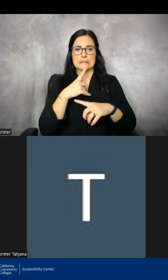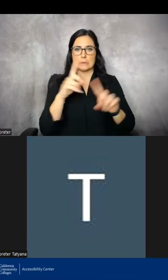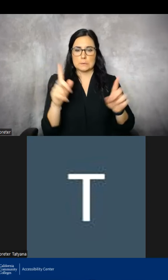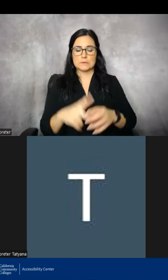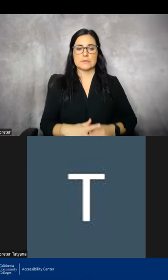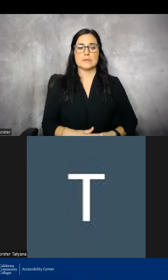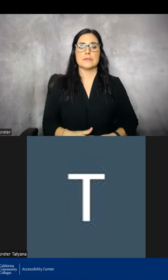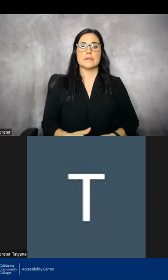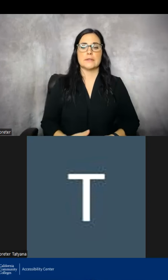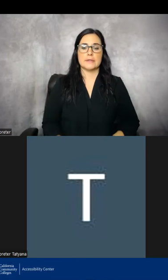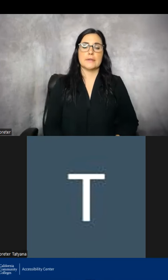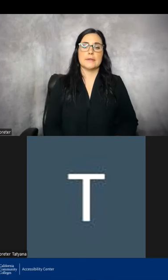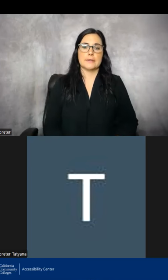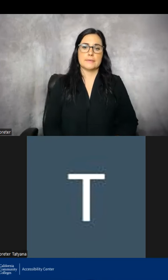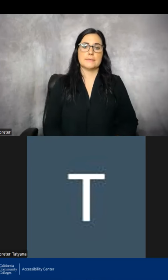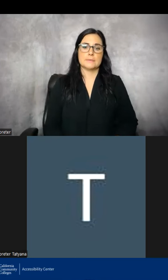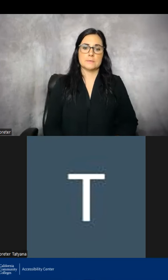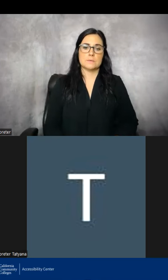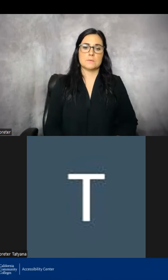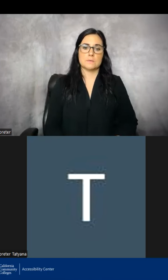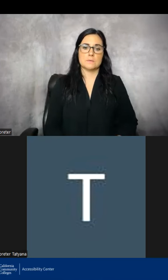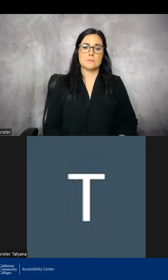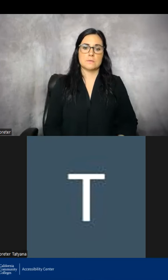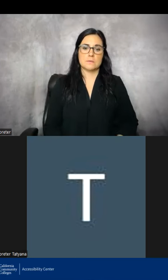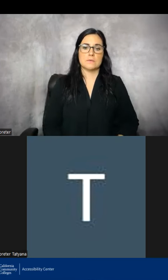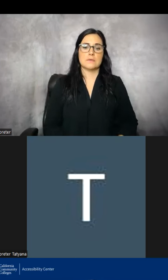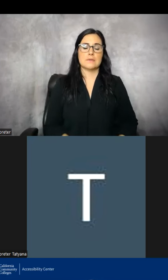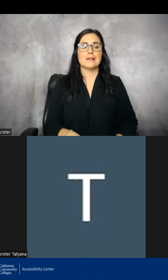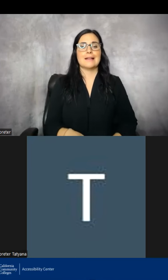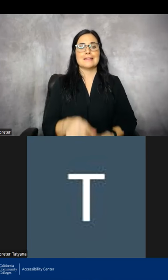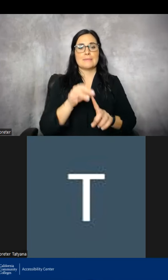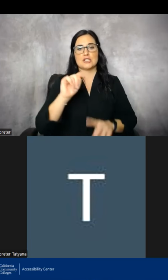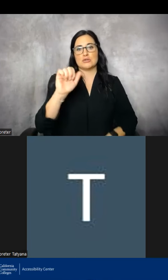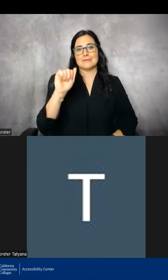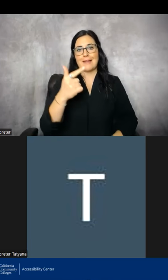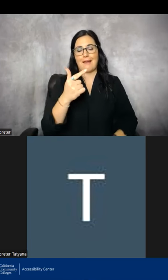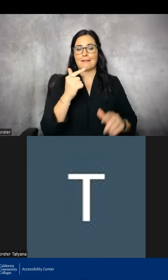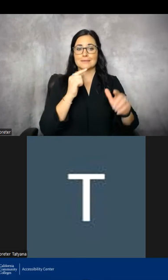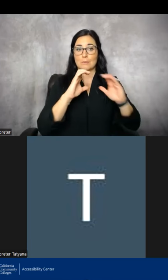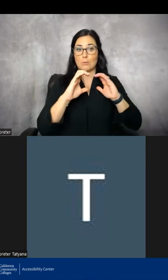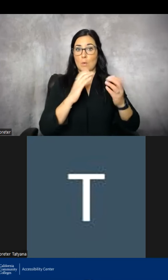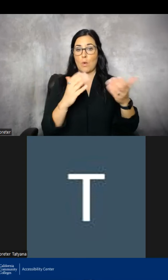Special tags, they communicate structural table